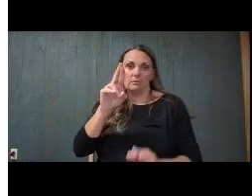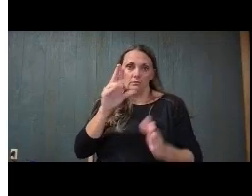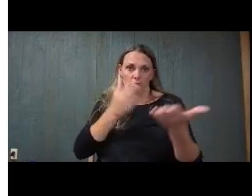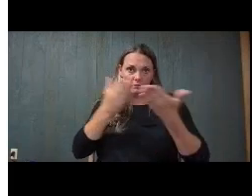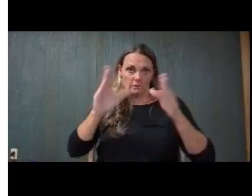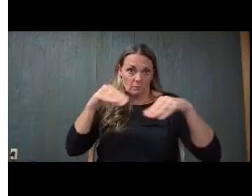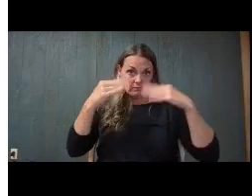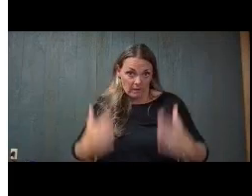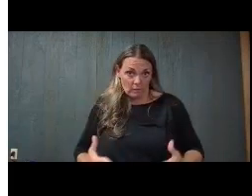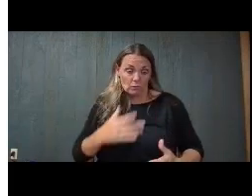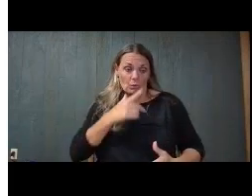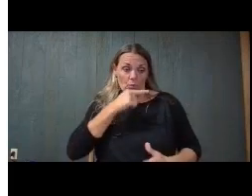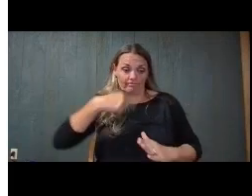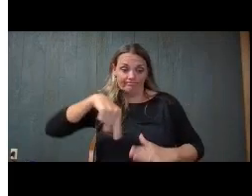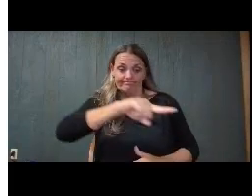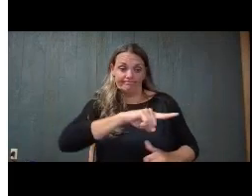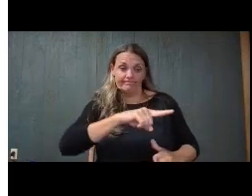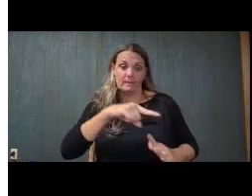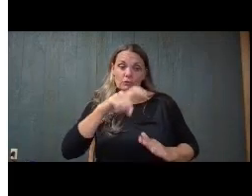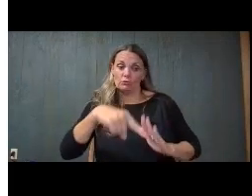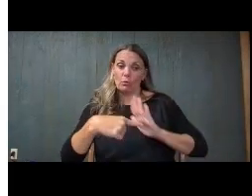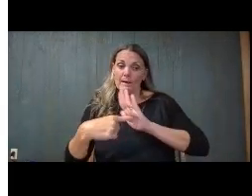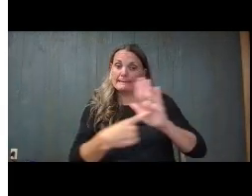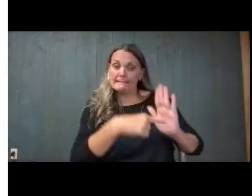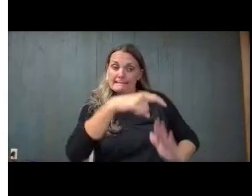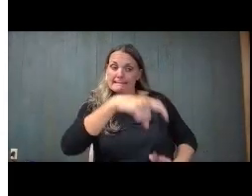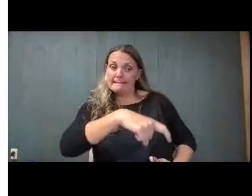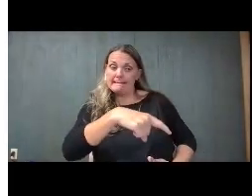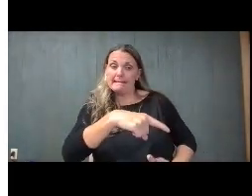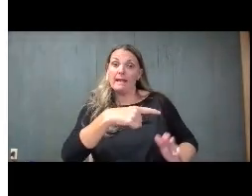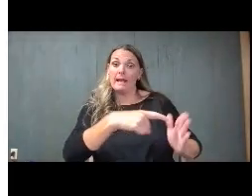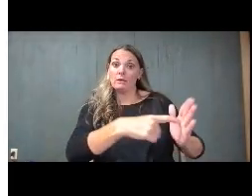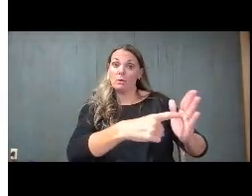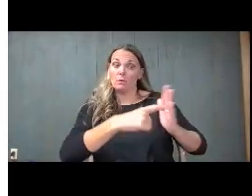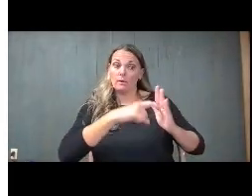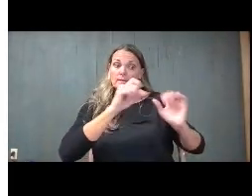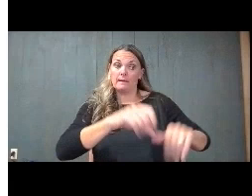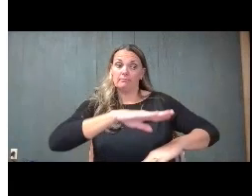who demonstrate a need and can meet the requirements outlined in the RFI.